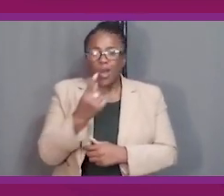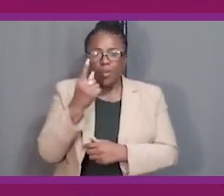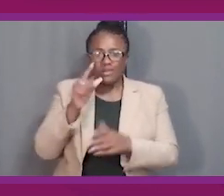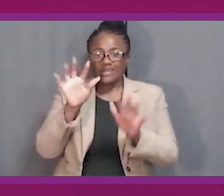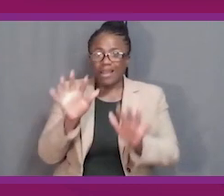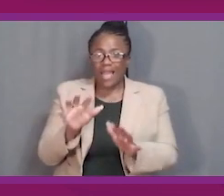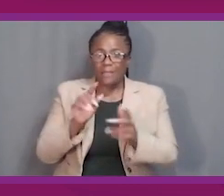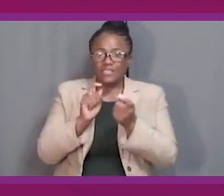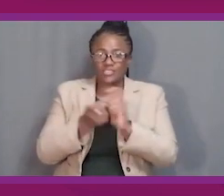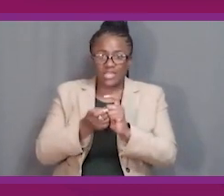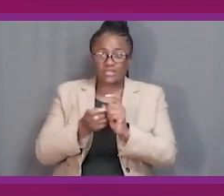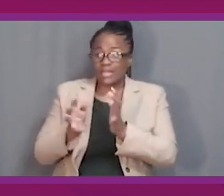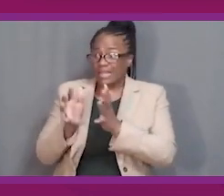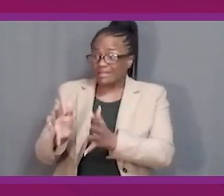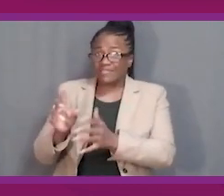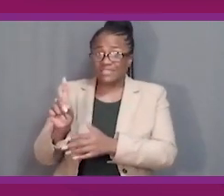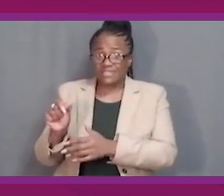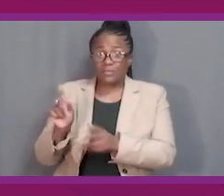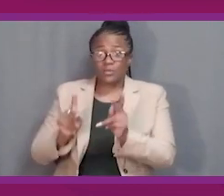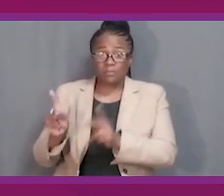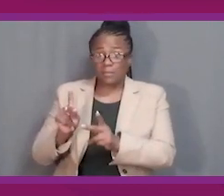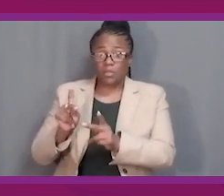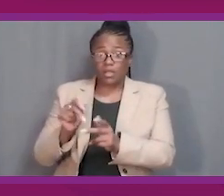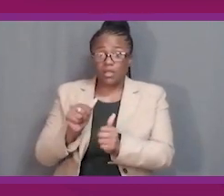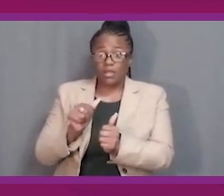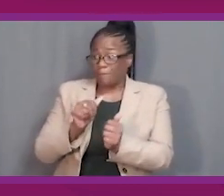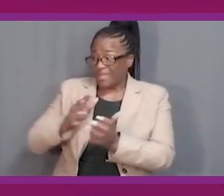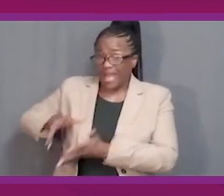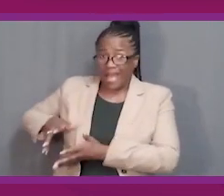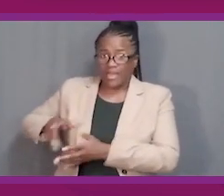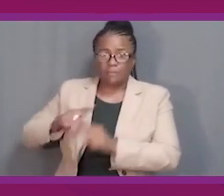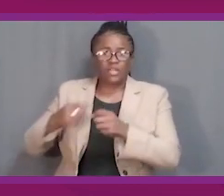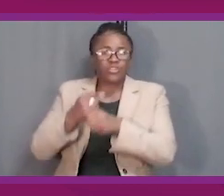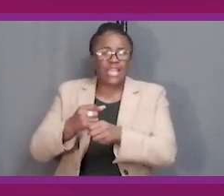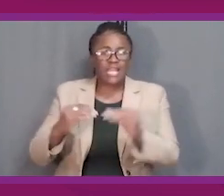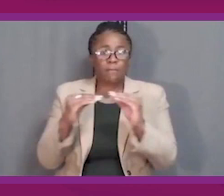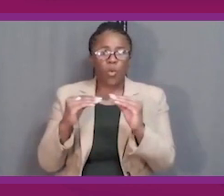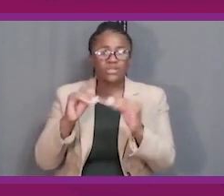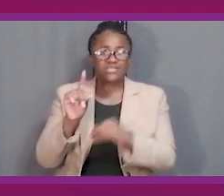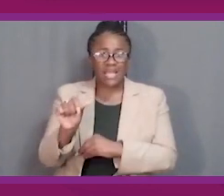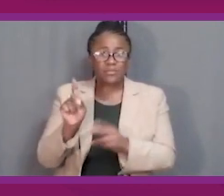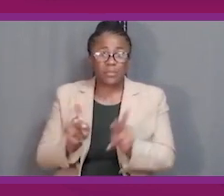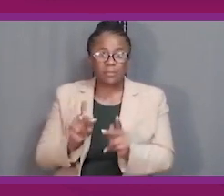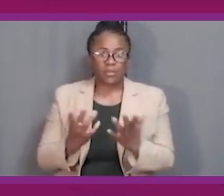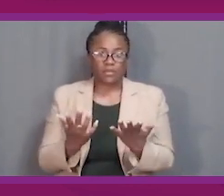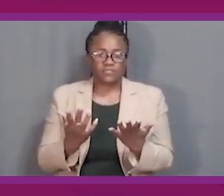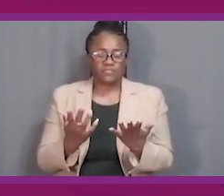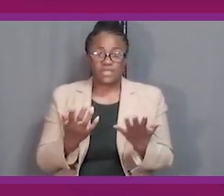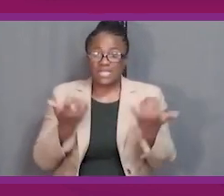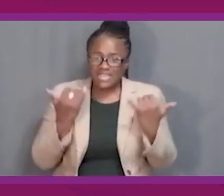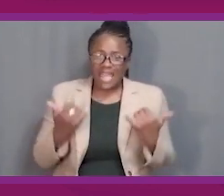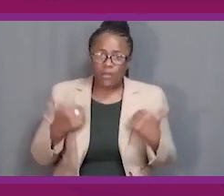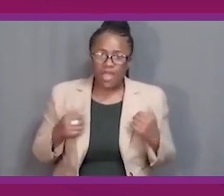that there is such an opportunity for an international disability justice so that we